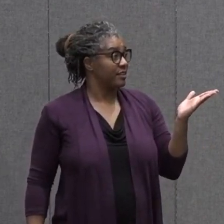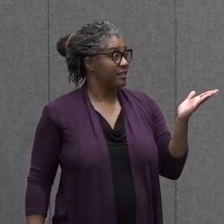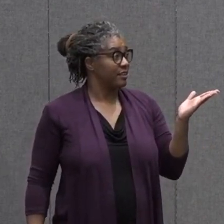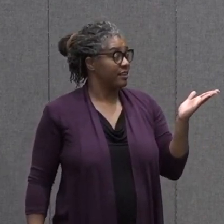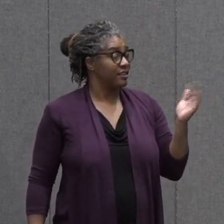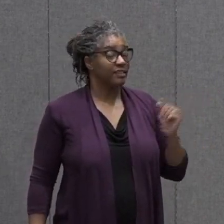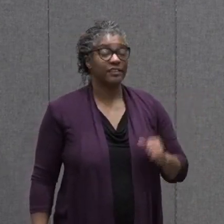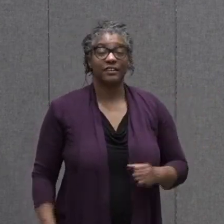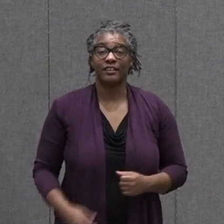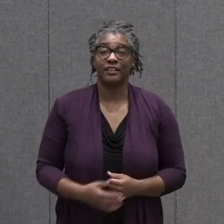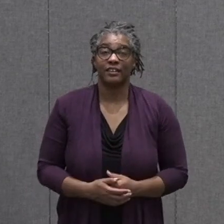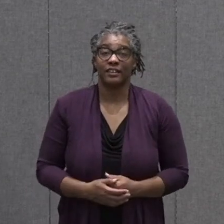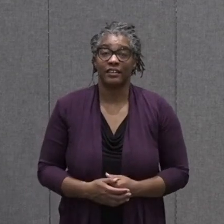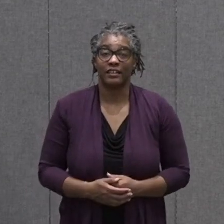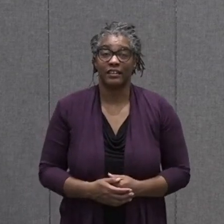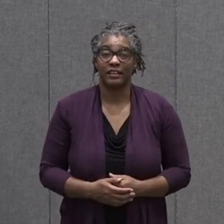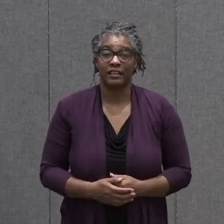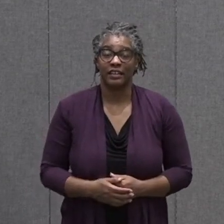Think about the word, were.